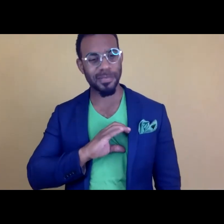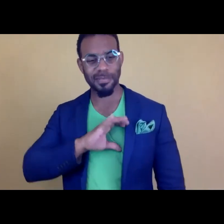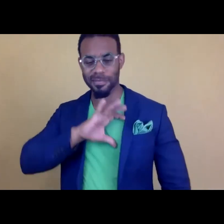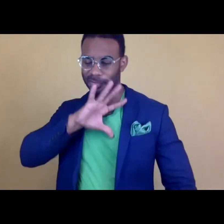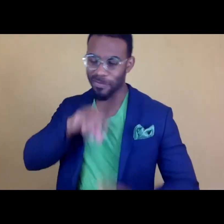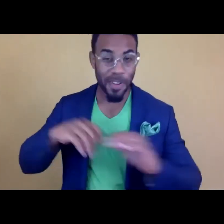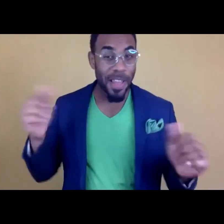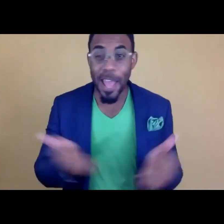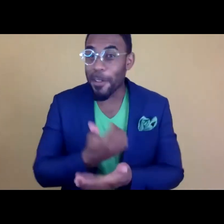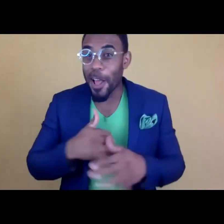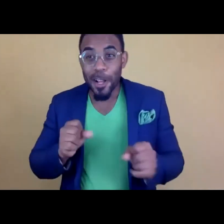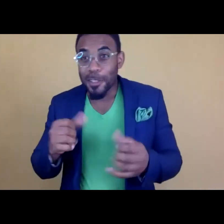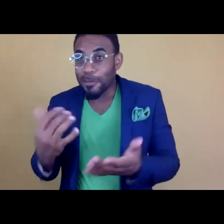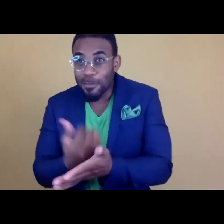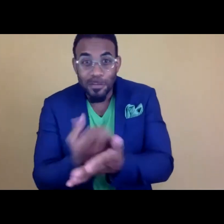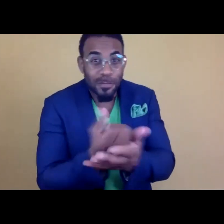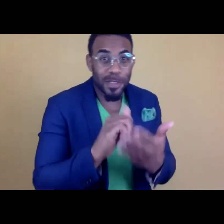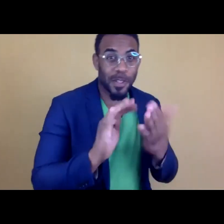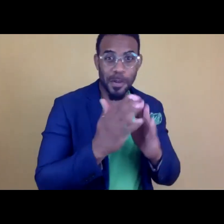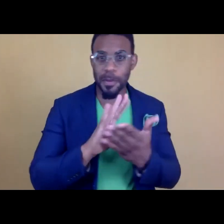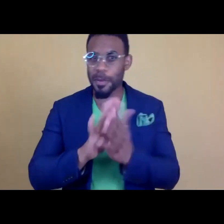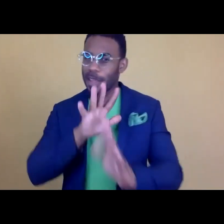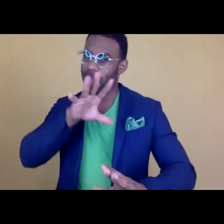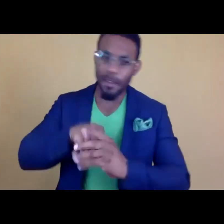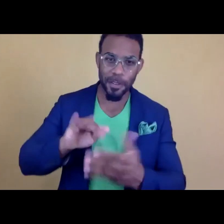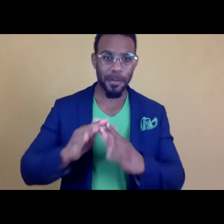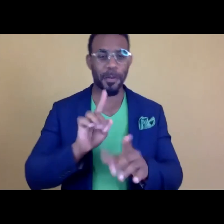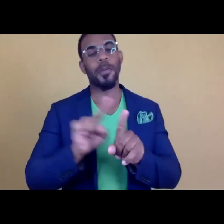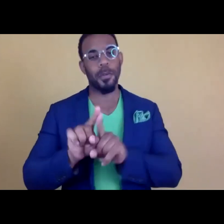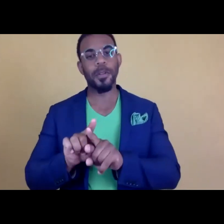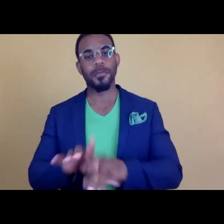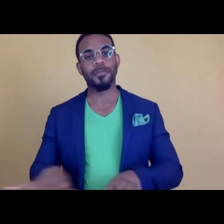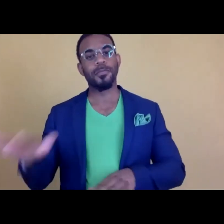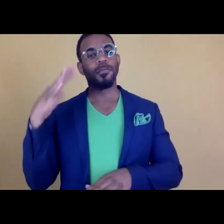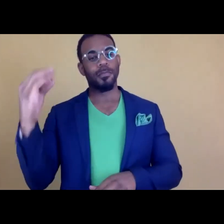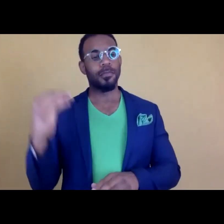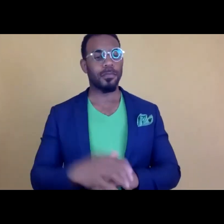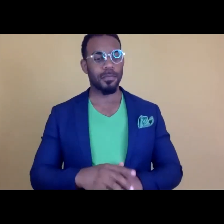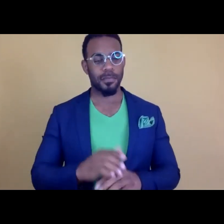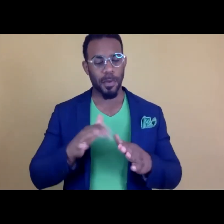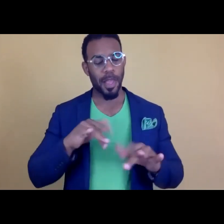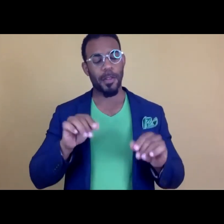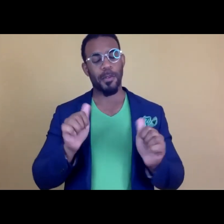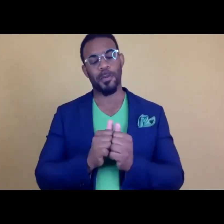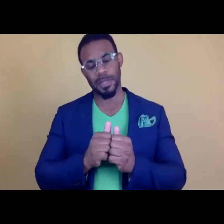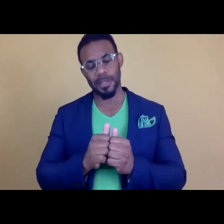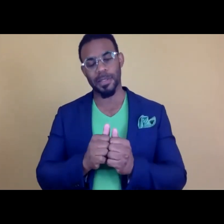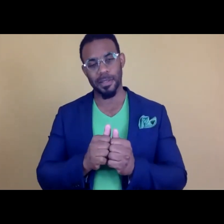really get involved in everything I could in that community and advocating in that community